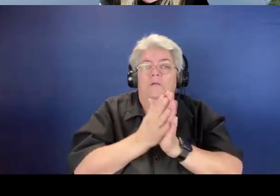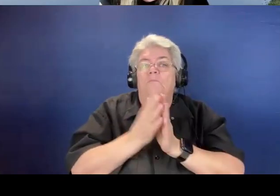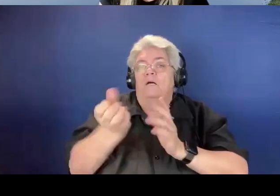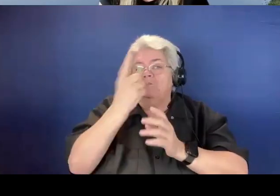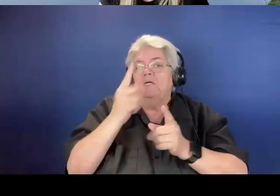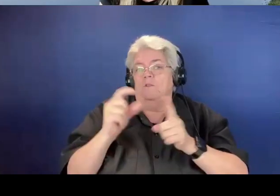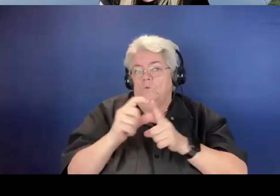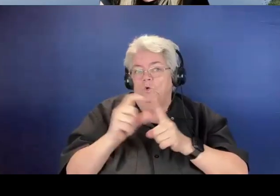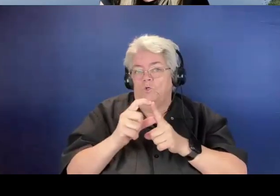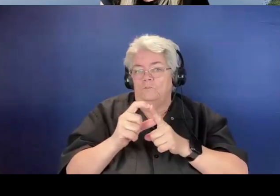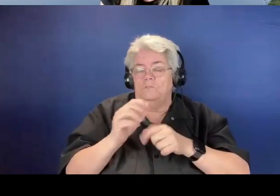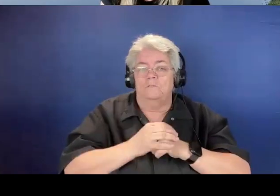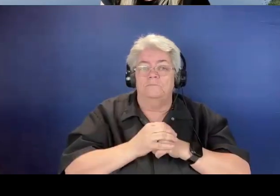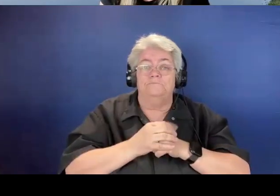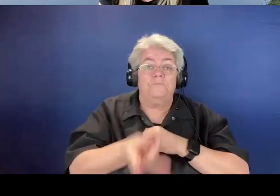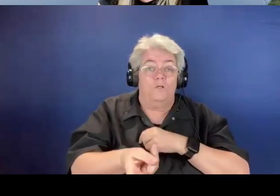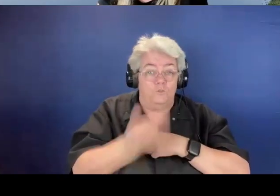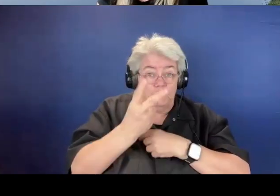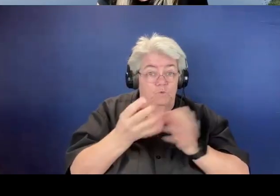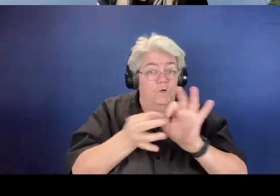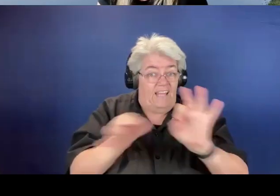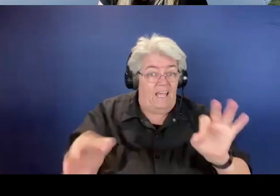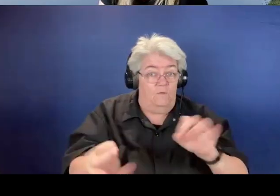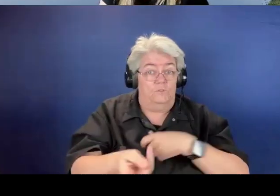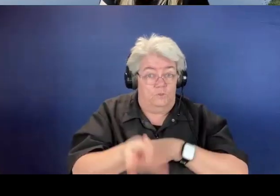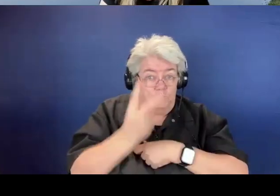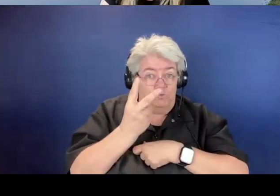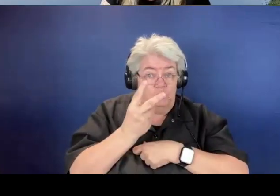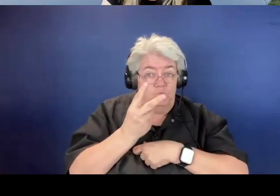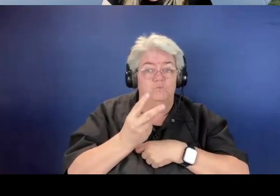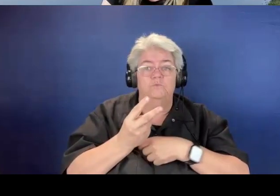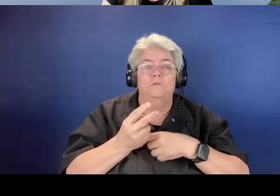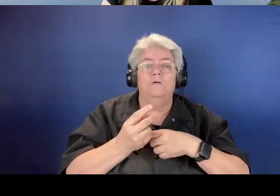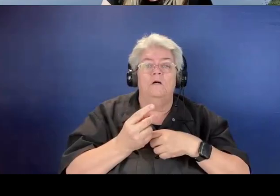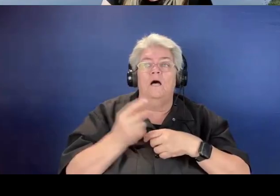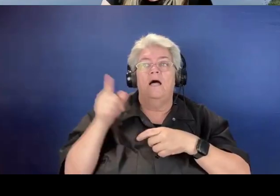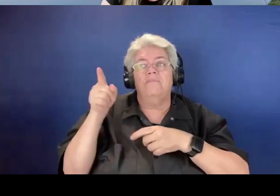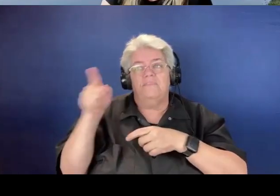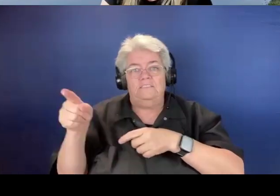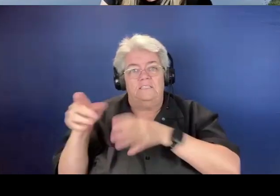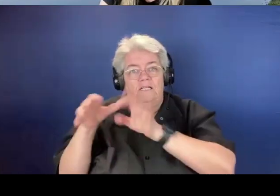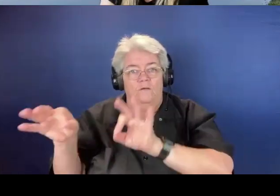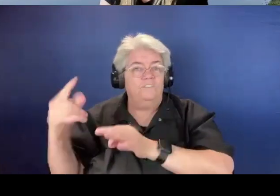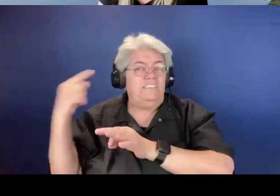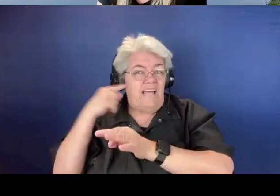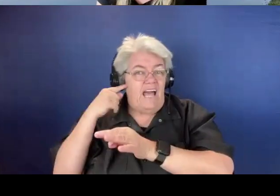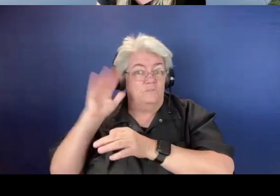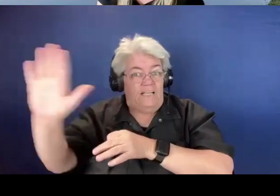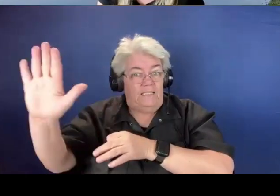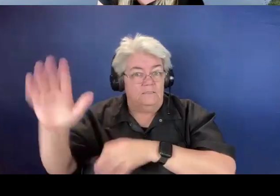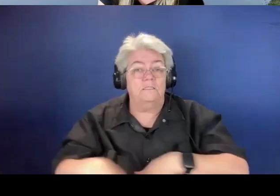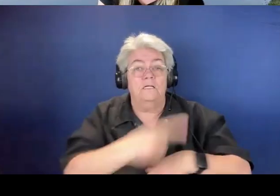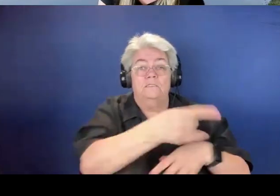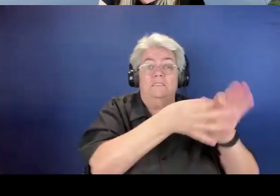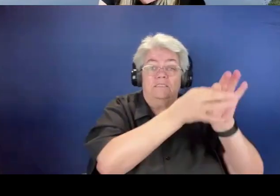For children learning two languages where one language has sounds that aren't present in the other language, being able to hear those differences and